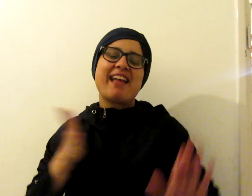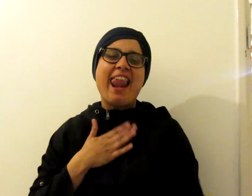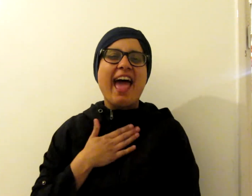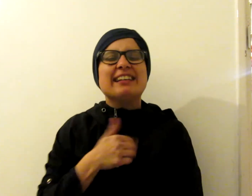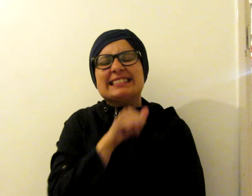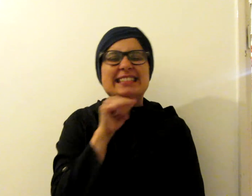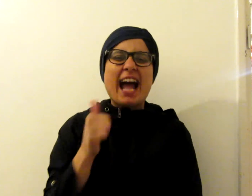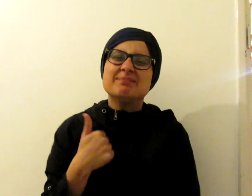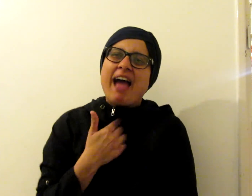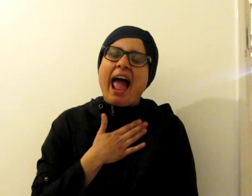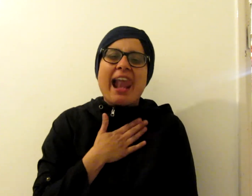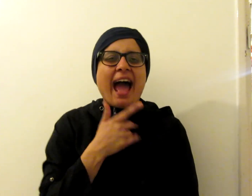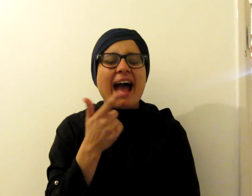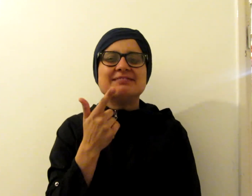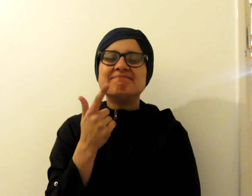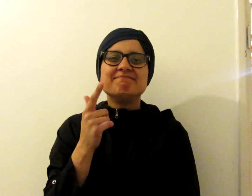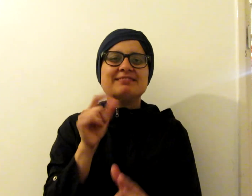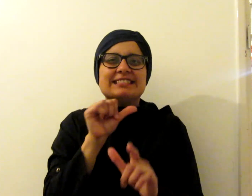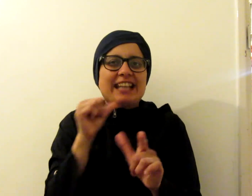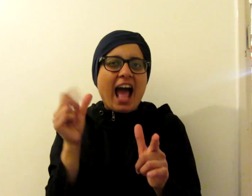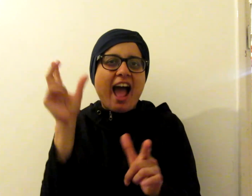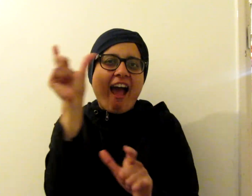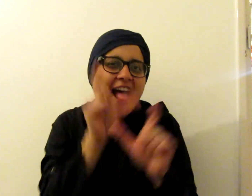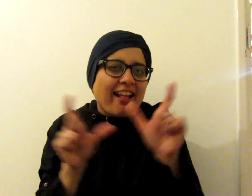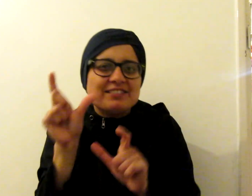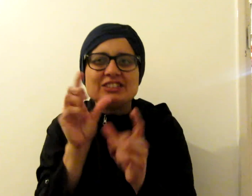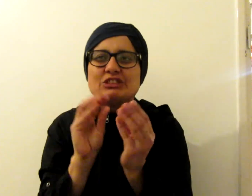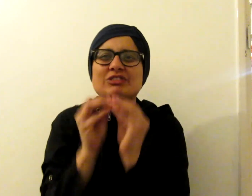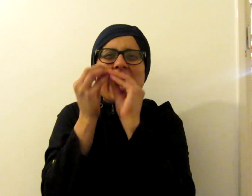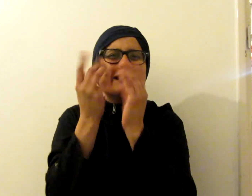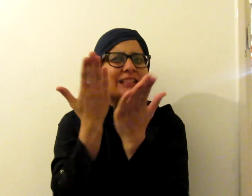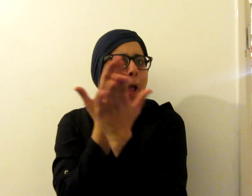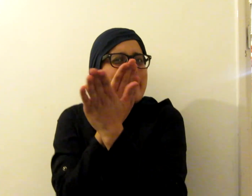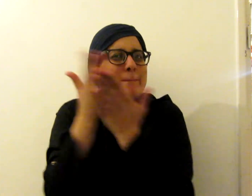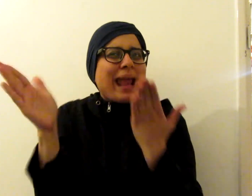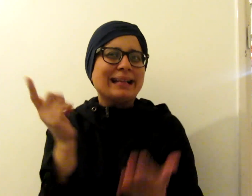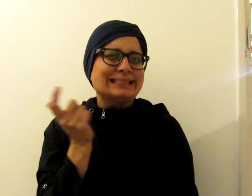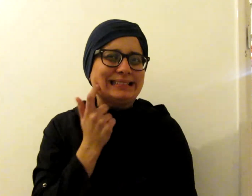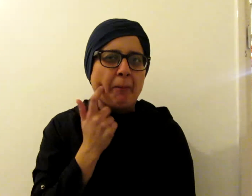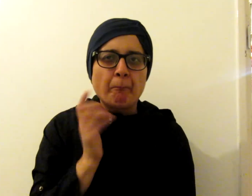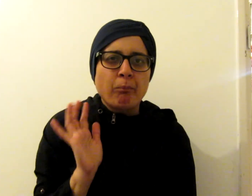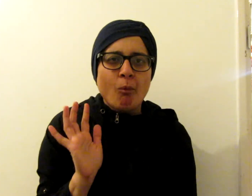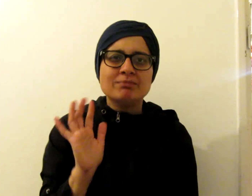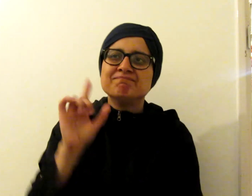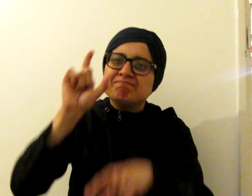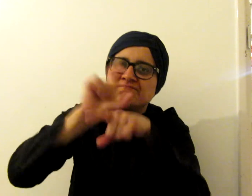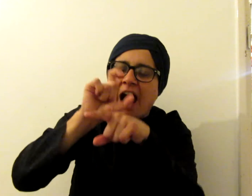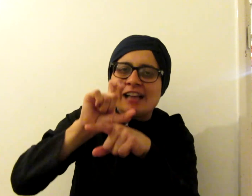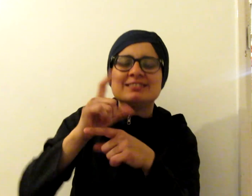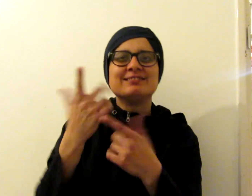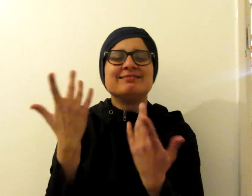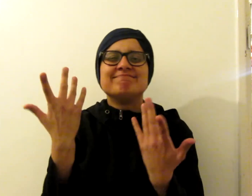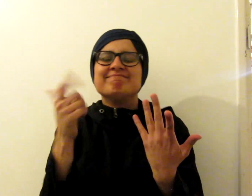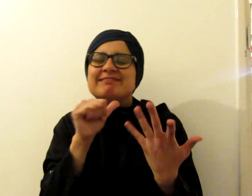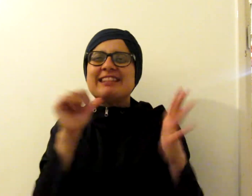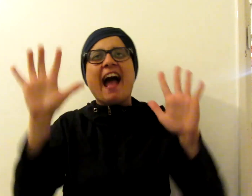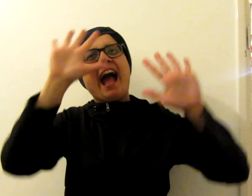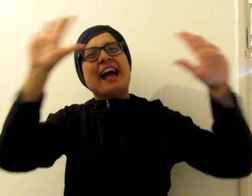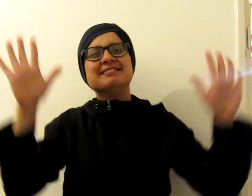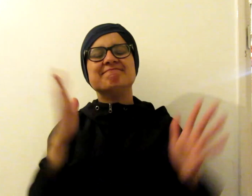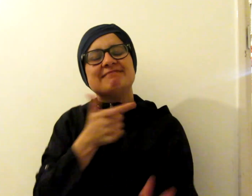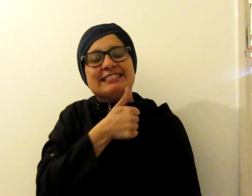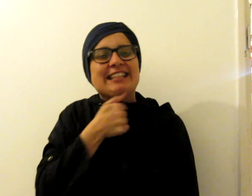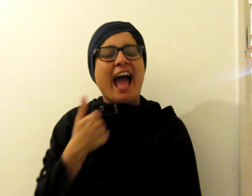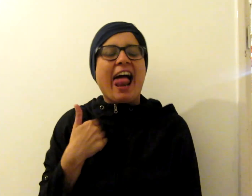I like very much, very nice, colourful, creative, plain, simple and mosques pictures on displaying.